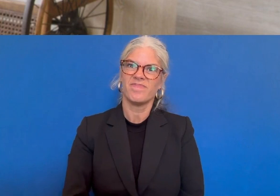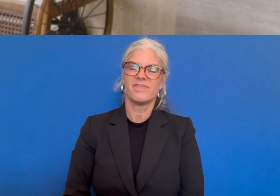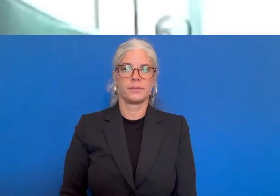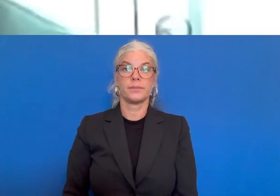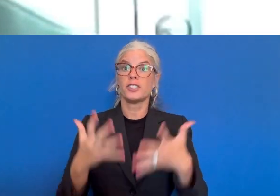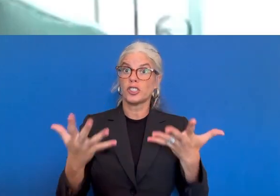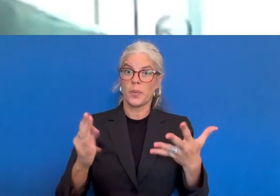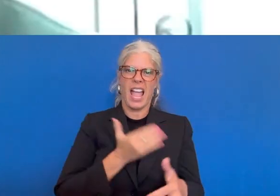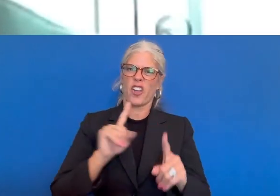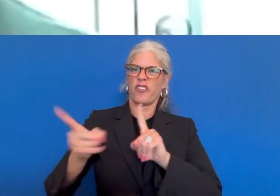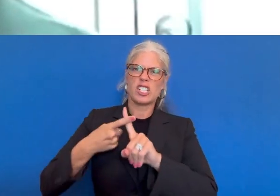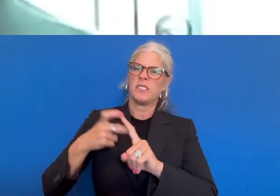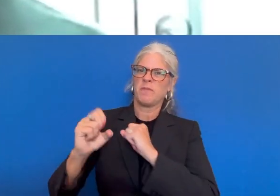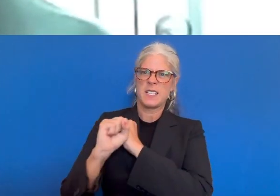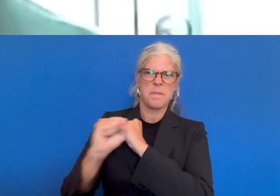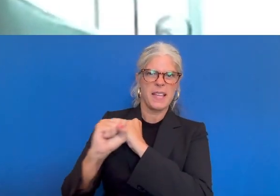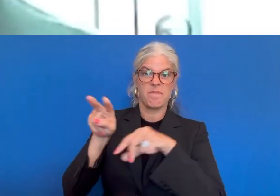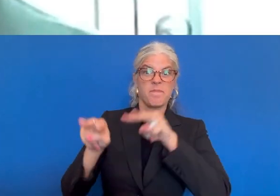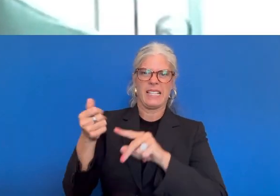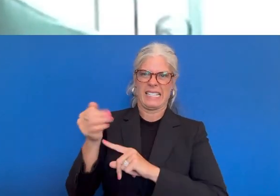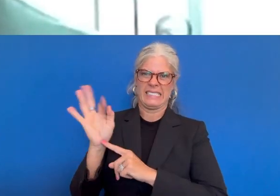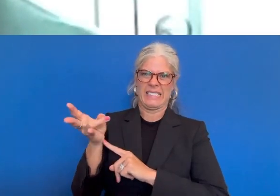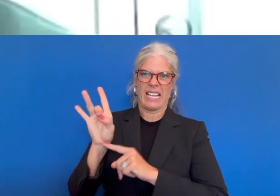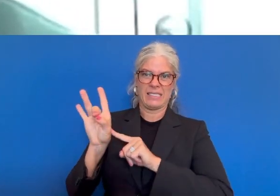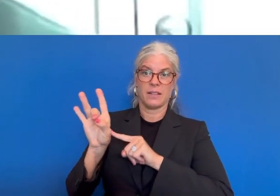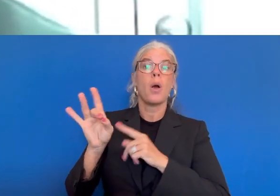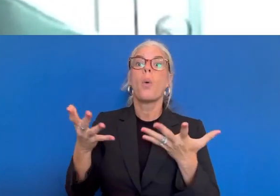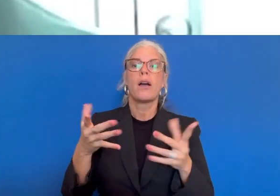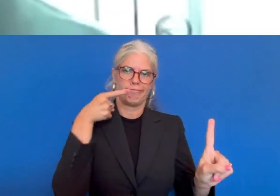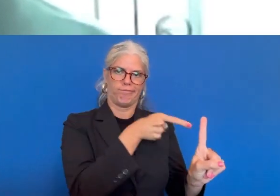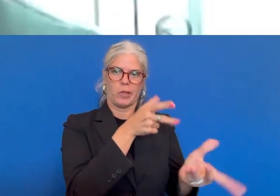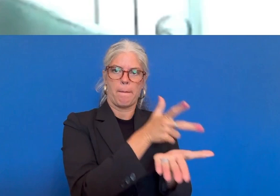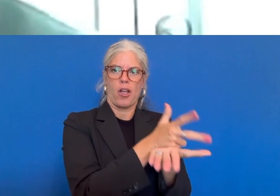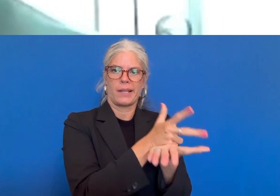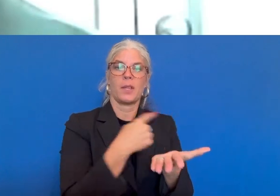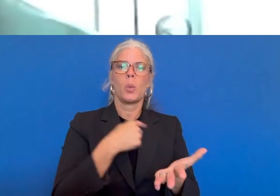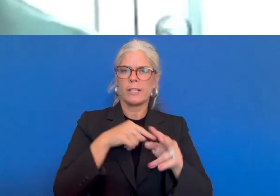So our first campaign in '78 was the parking, and we began to look at